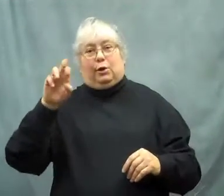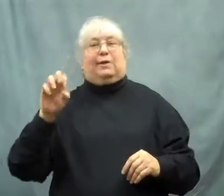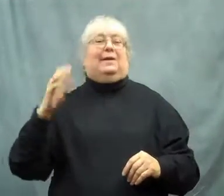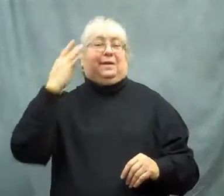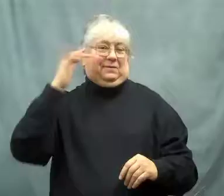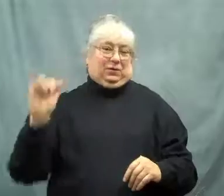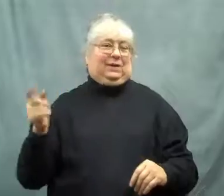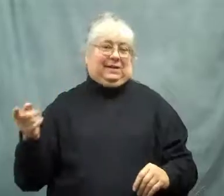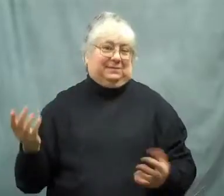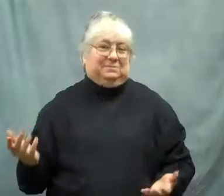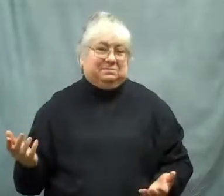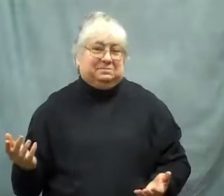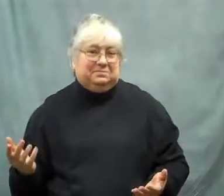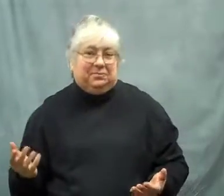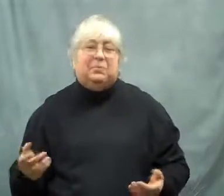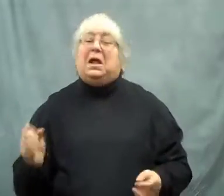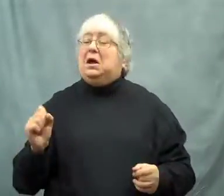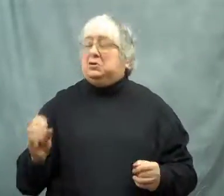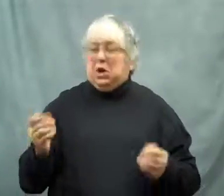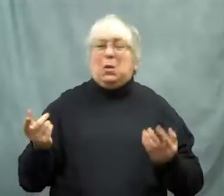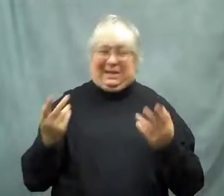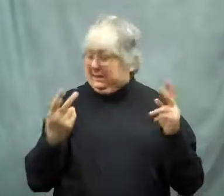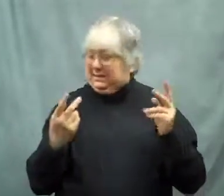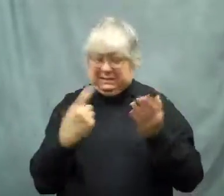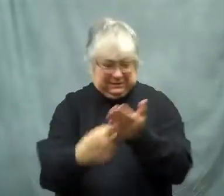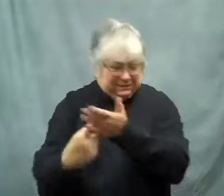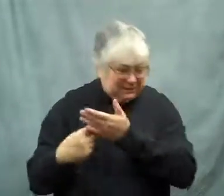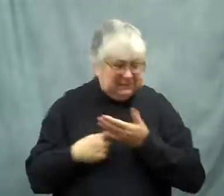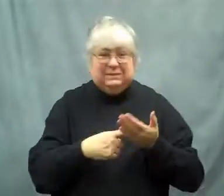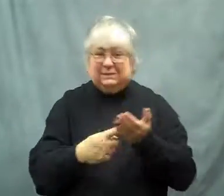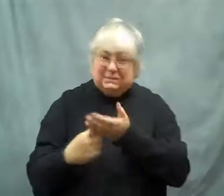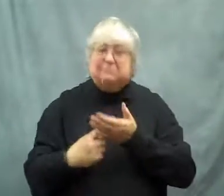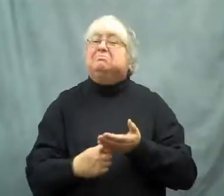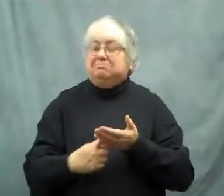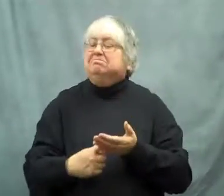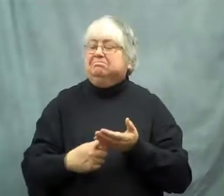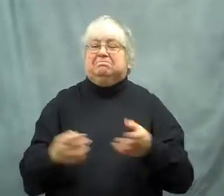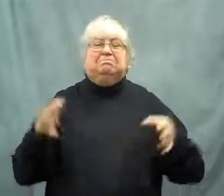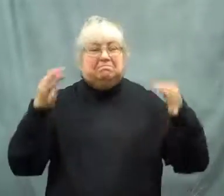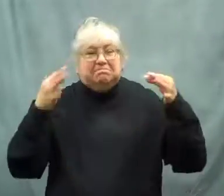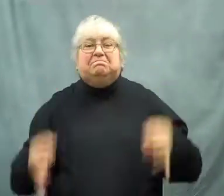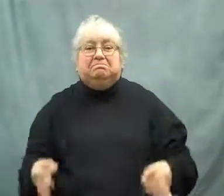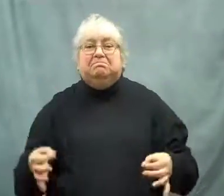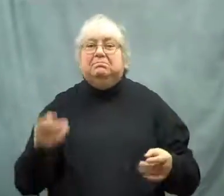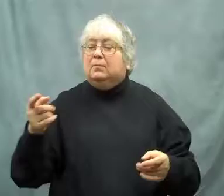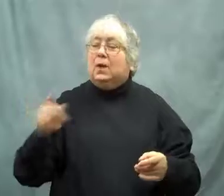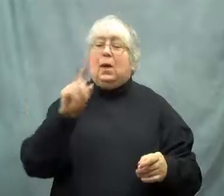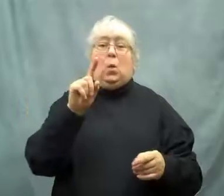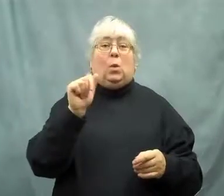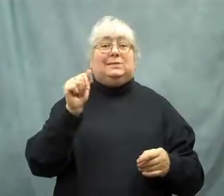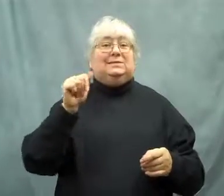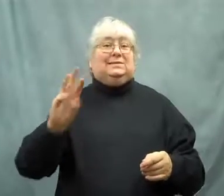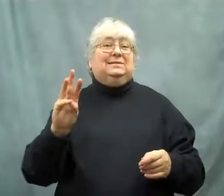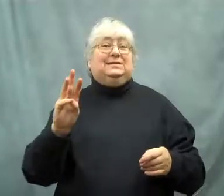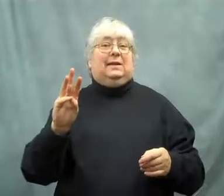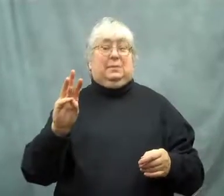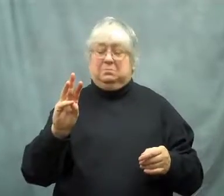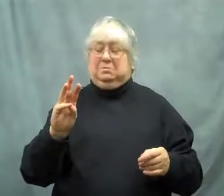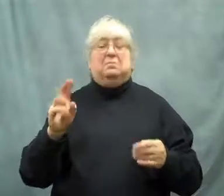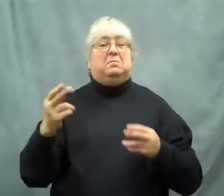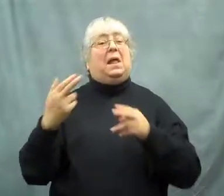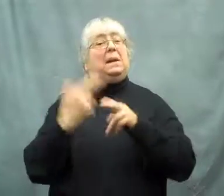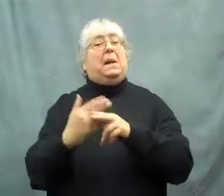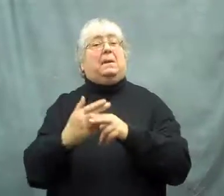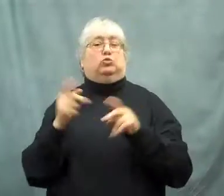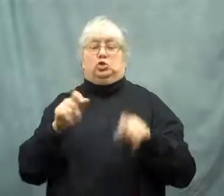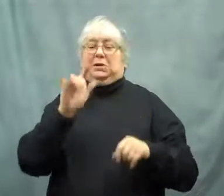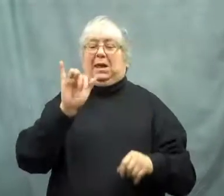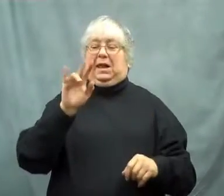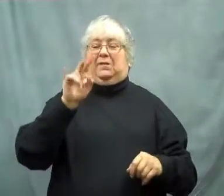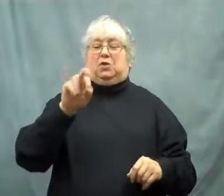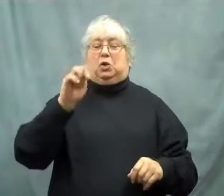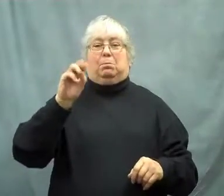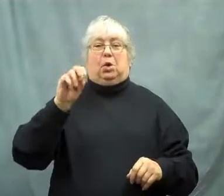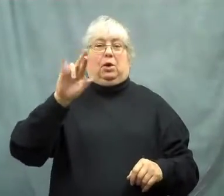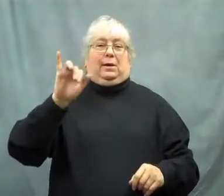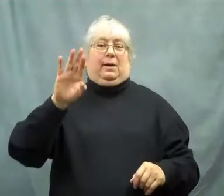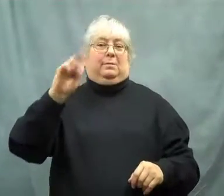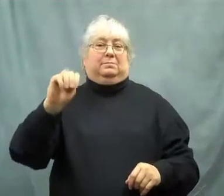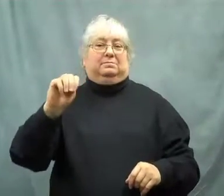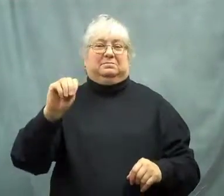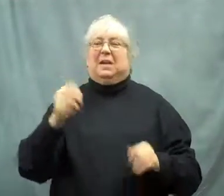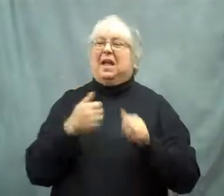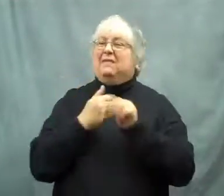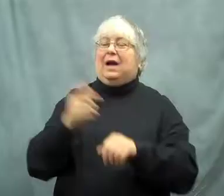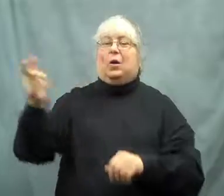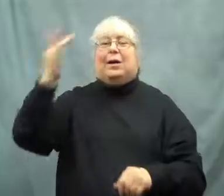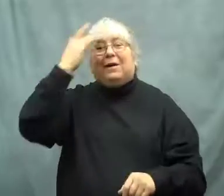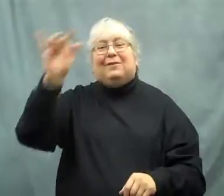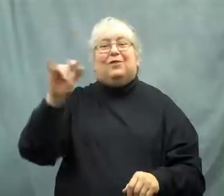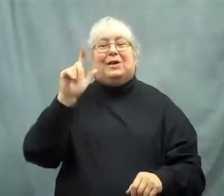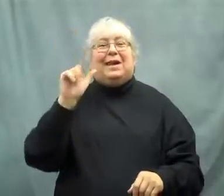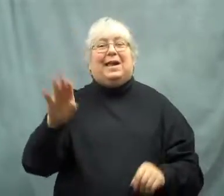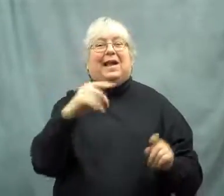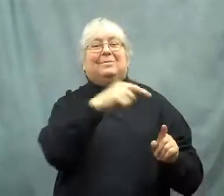They couldn't name it after the city, so the founder of the lab was Georgi N. Flerov.